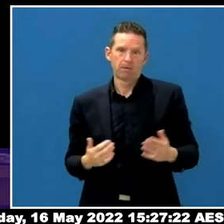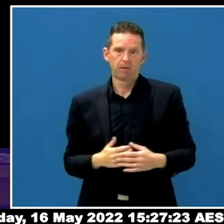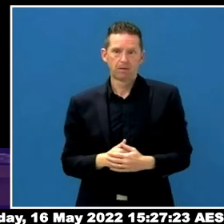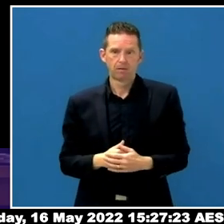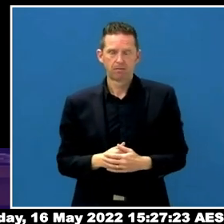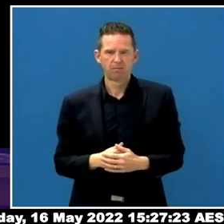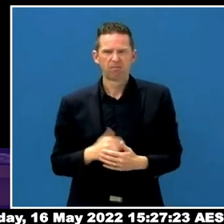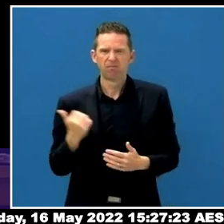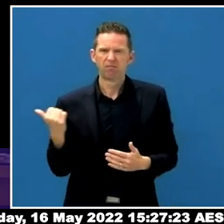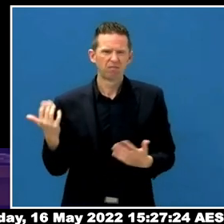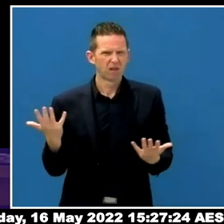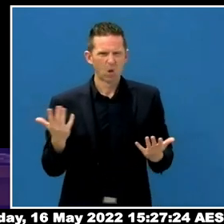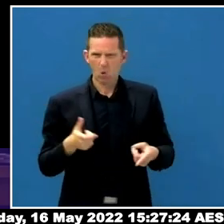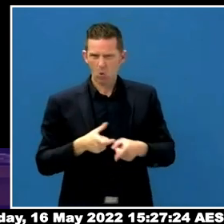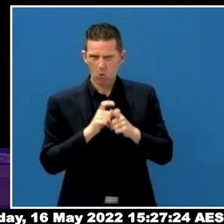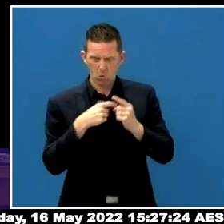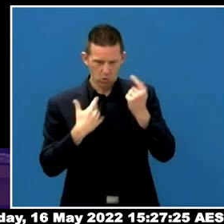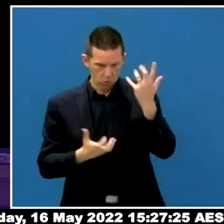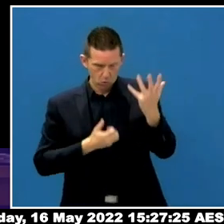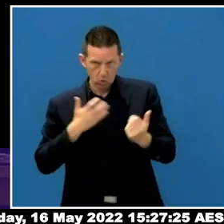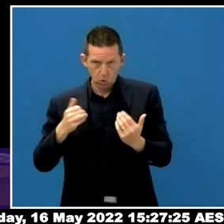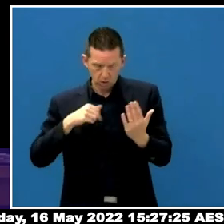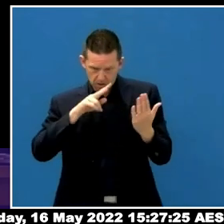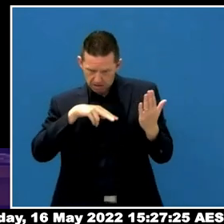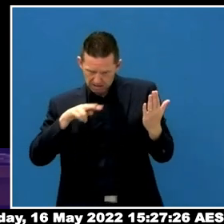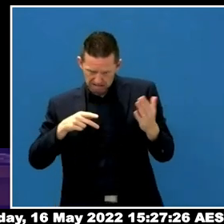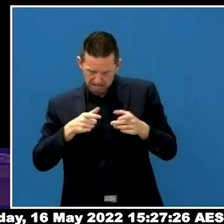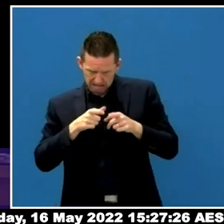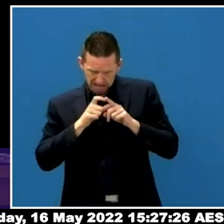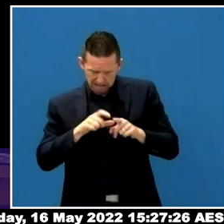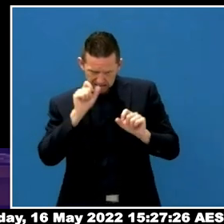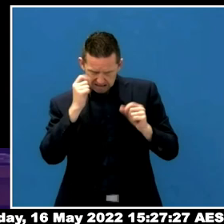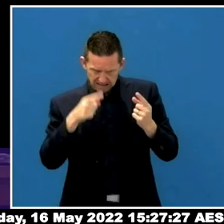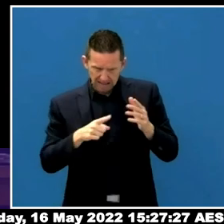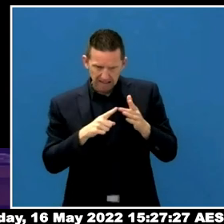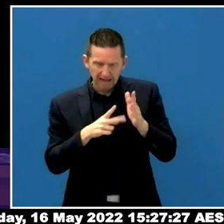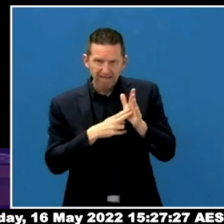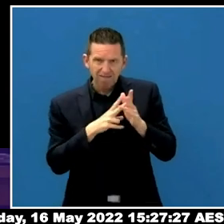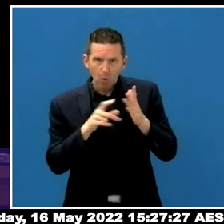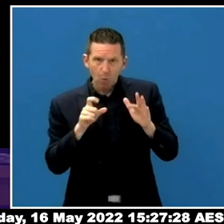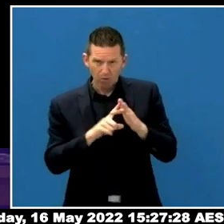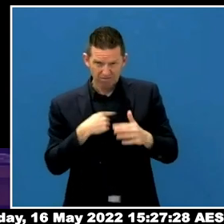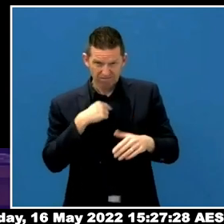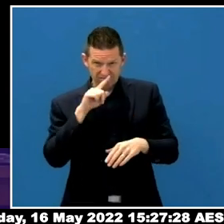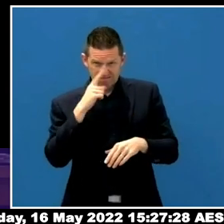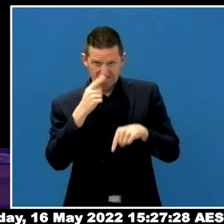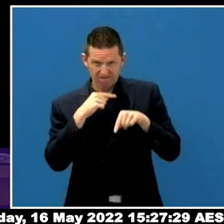It was spasmodic and we just couldn't follow it. There'd be a whole group of invoices come through at once.